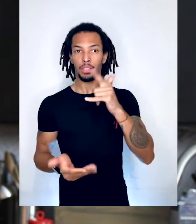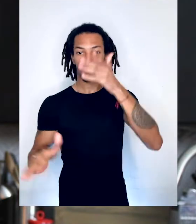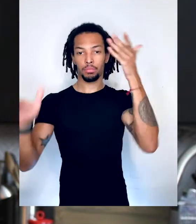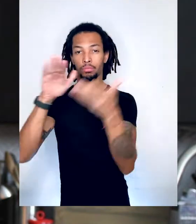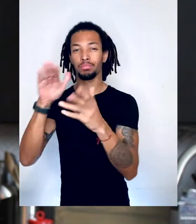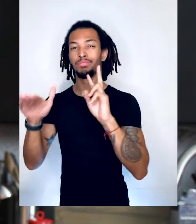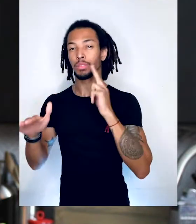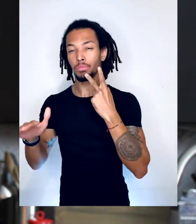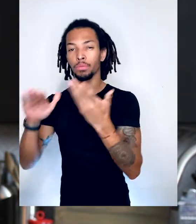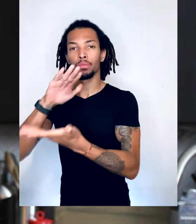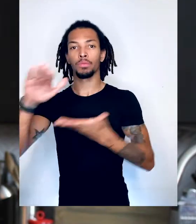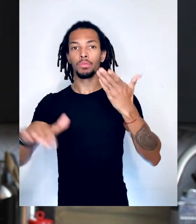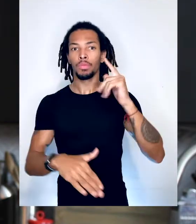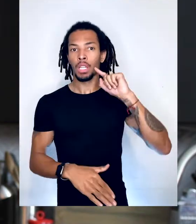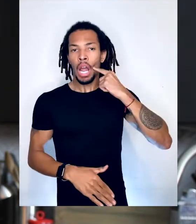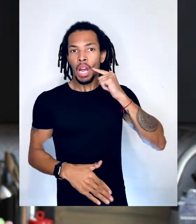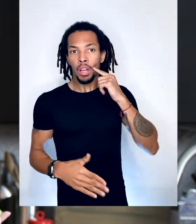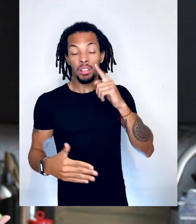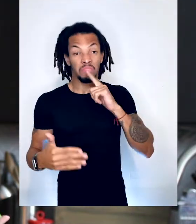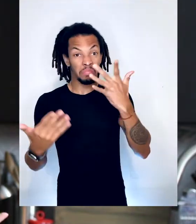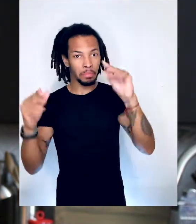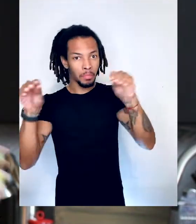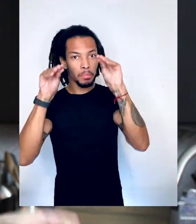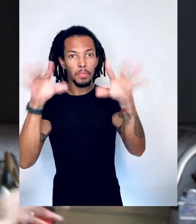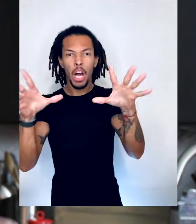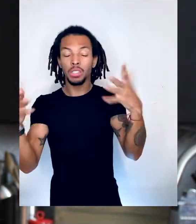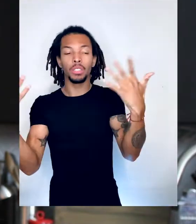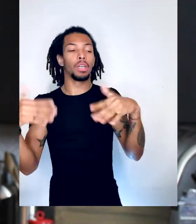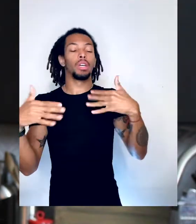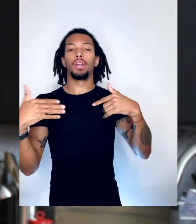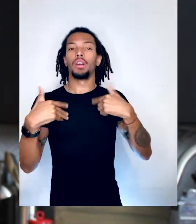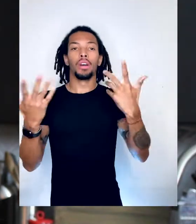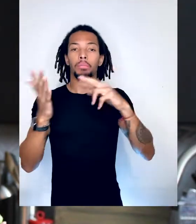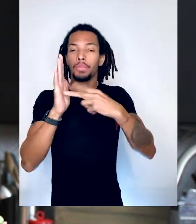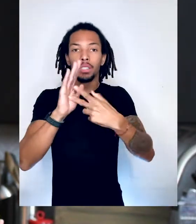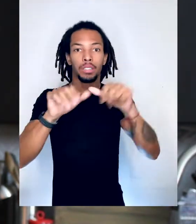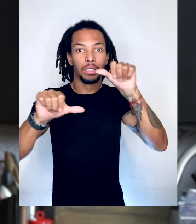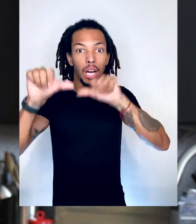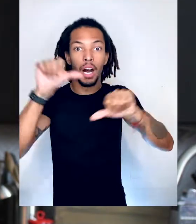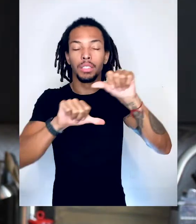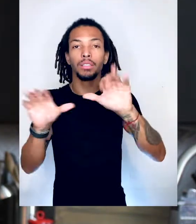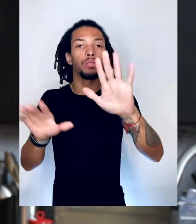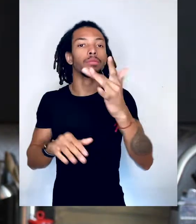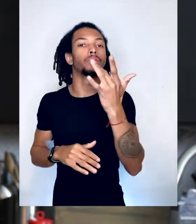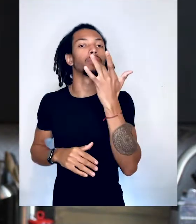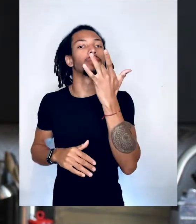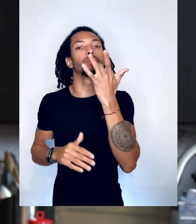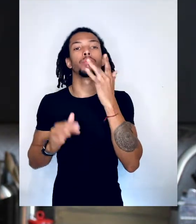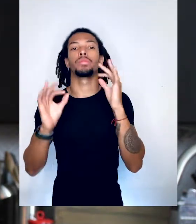as vegetables, and they come out as candy. It's magic! I mean, it's science, but it tastes like